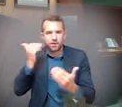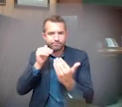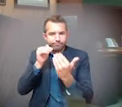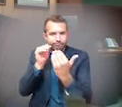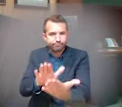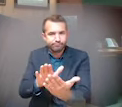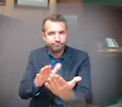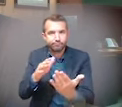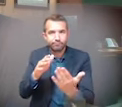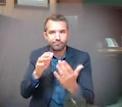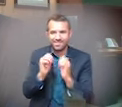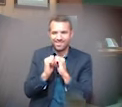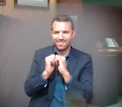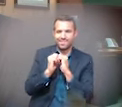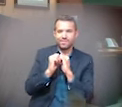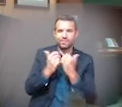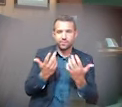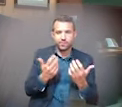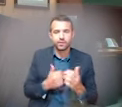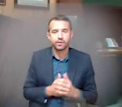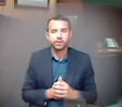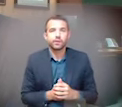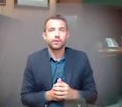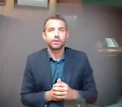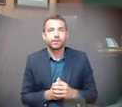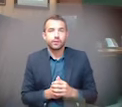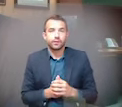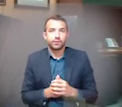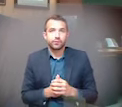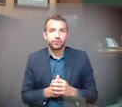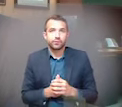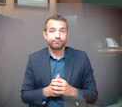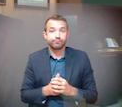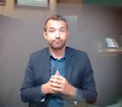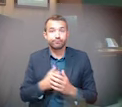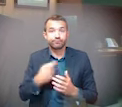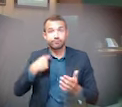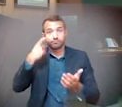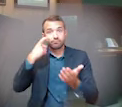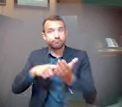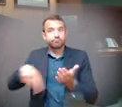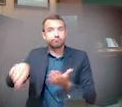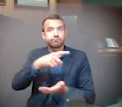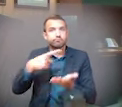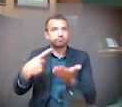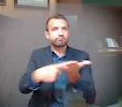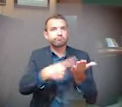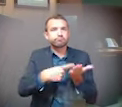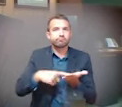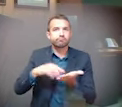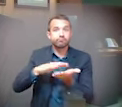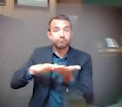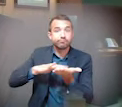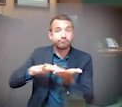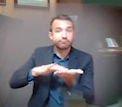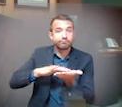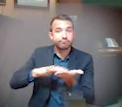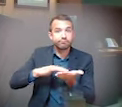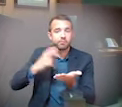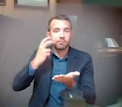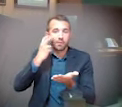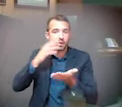One of the hot topics is tactile access in museums and whether we are going to have